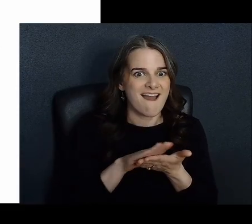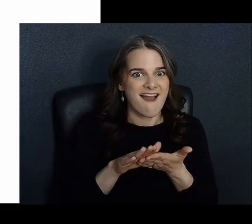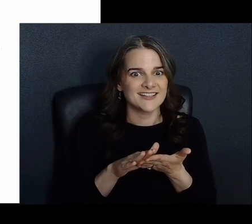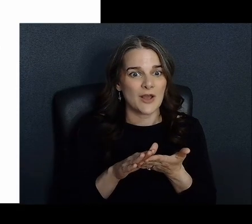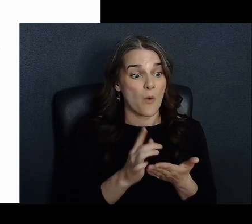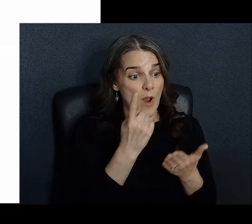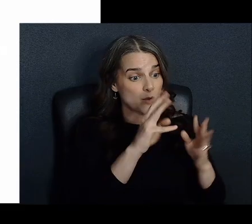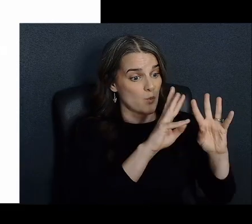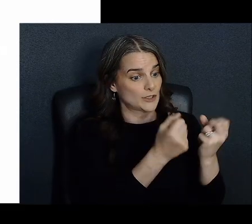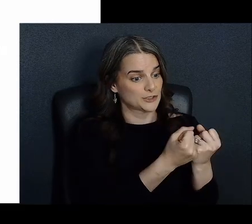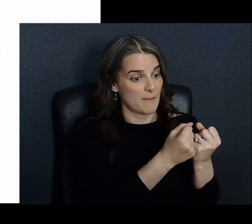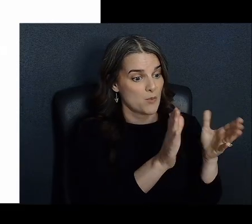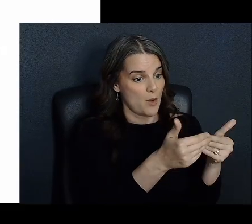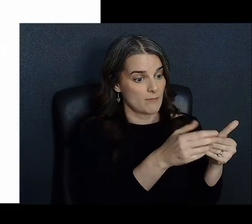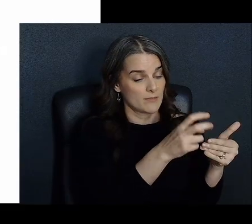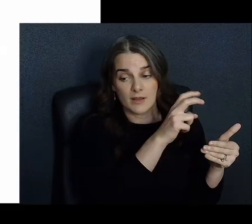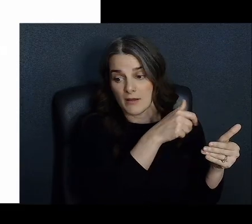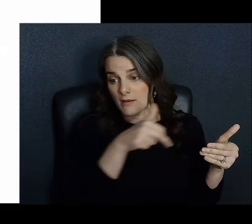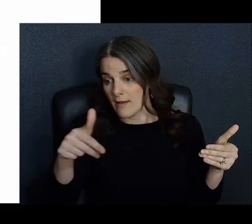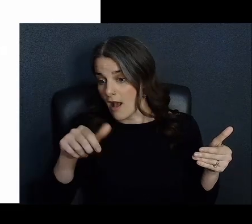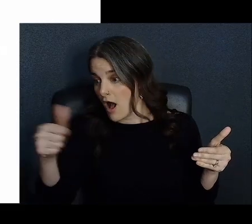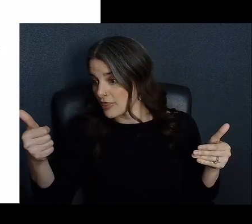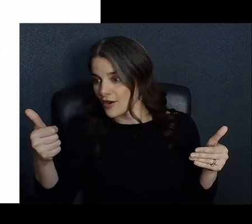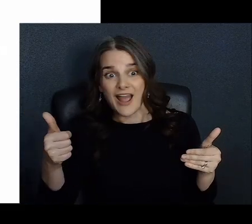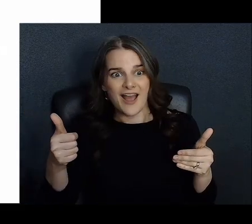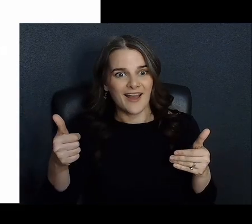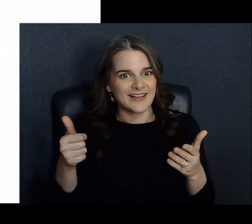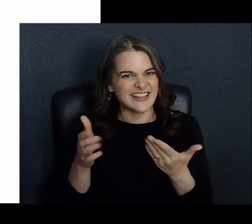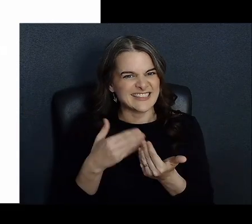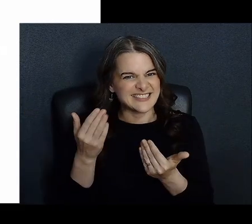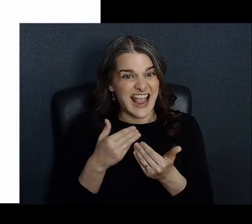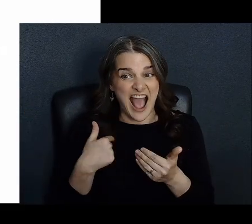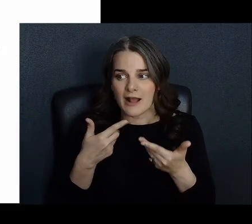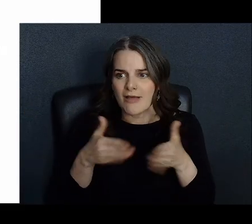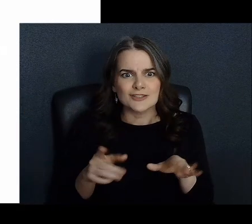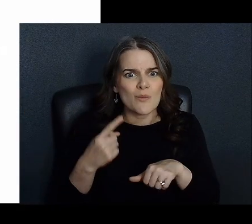I only got lost once, so I think that's pretty good considering it was a four day conference.